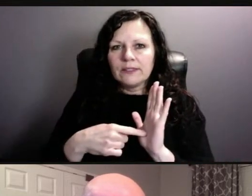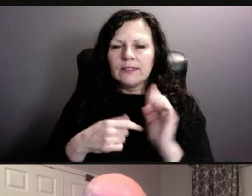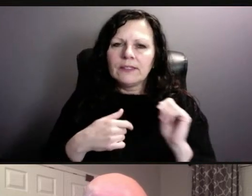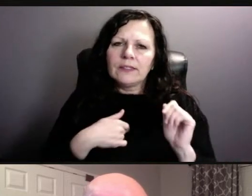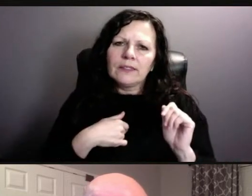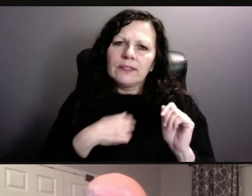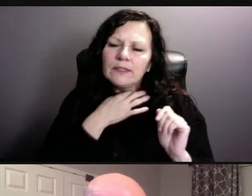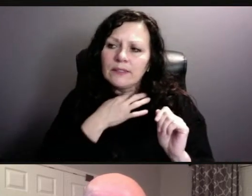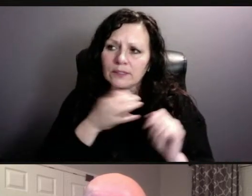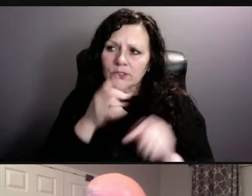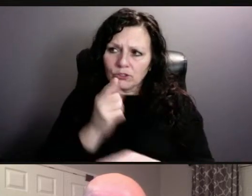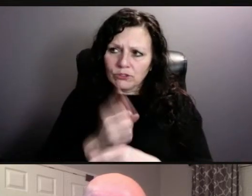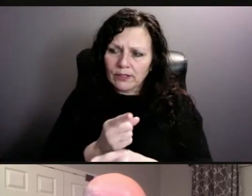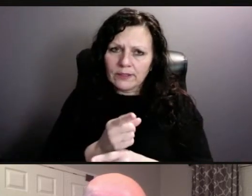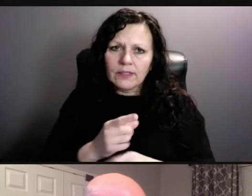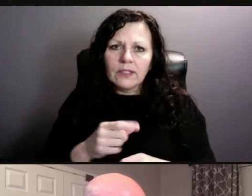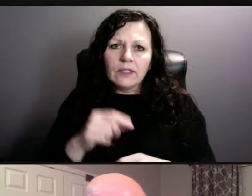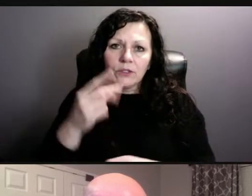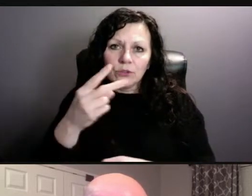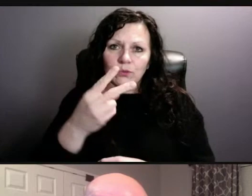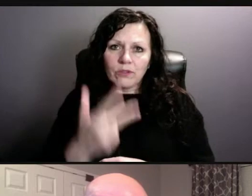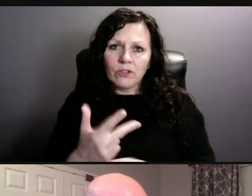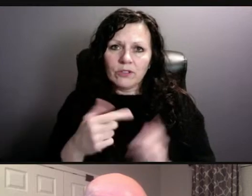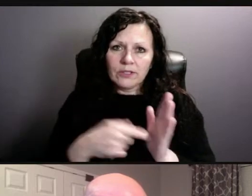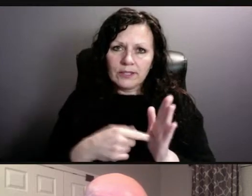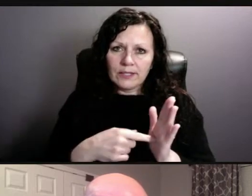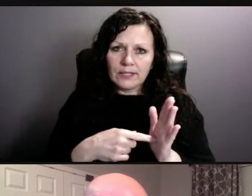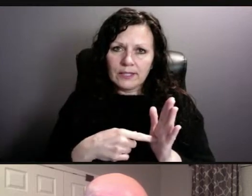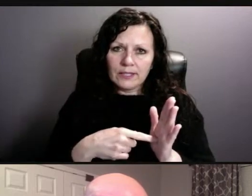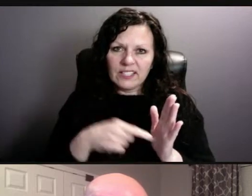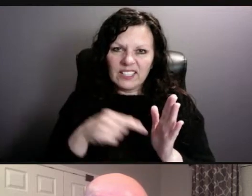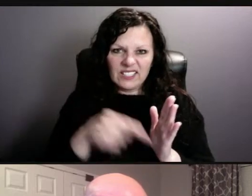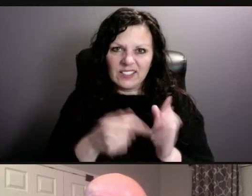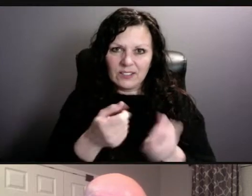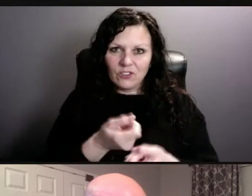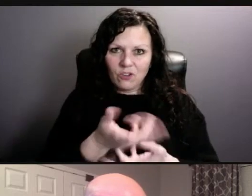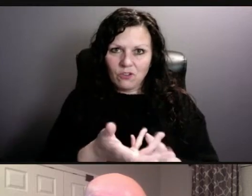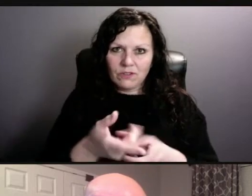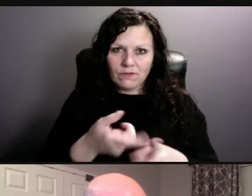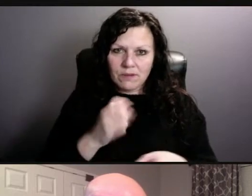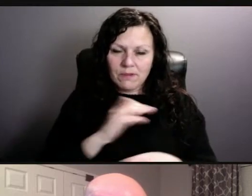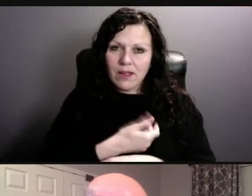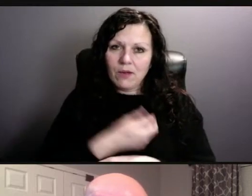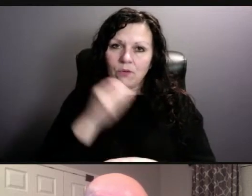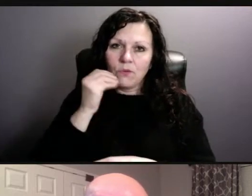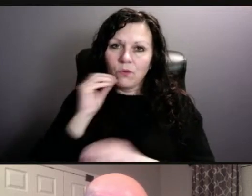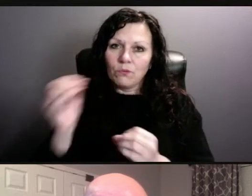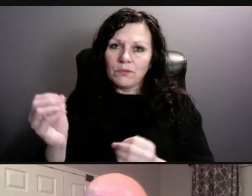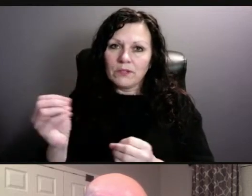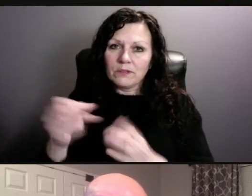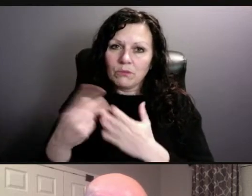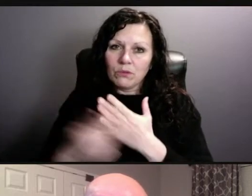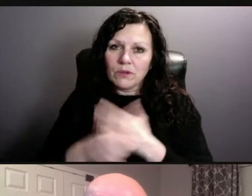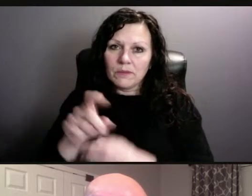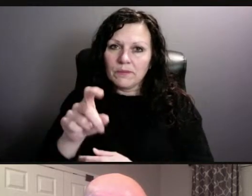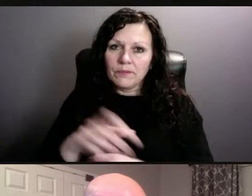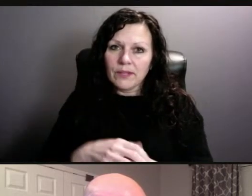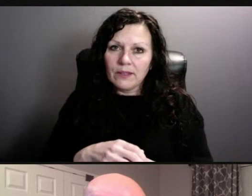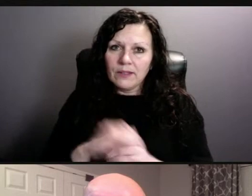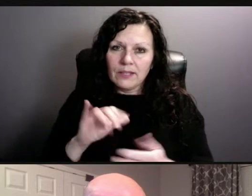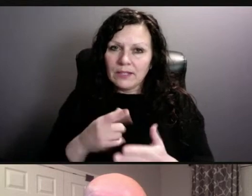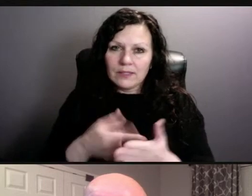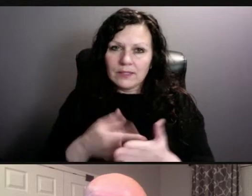POTENTIAL DEFICIT, IS THIS